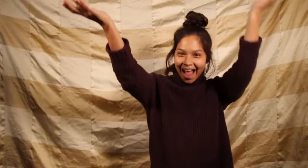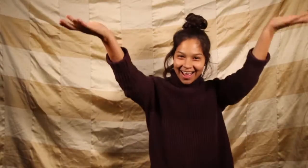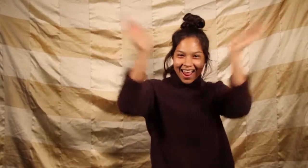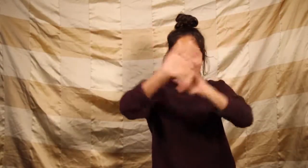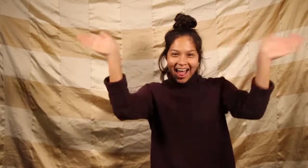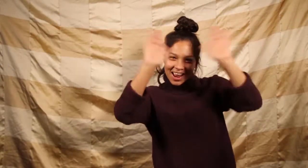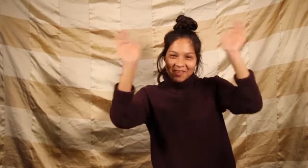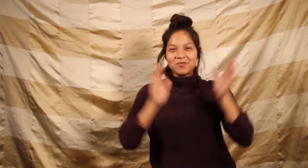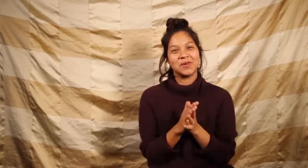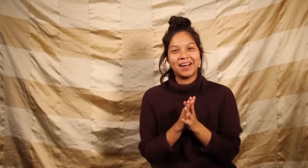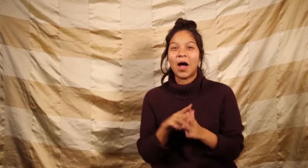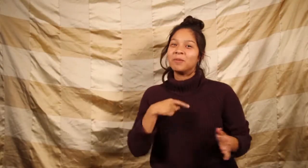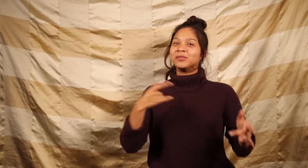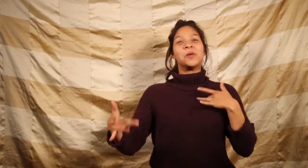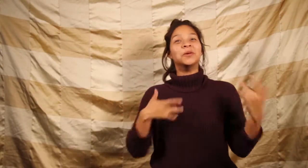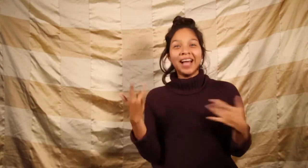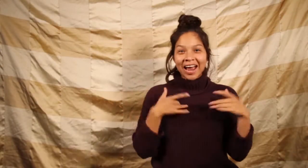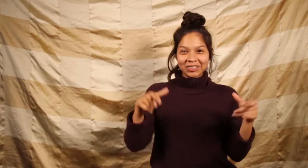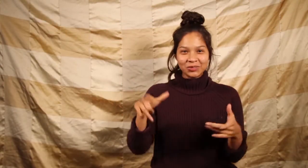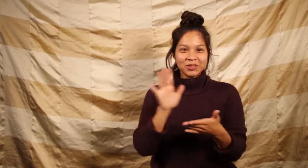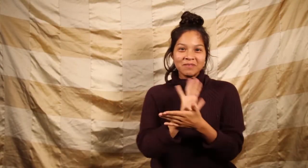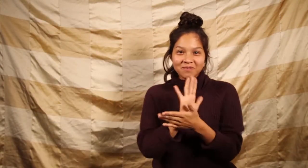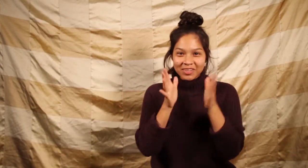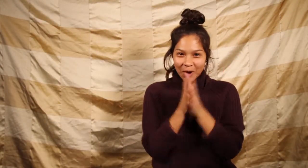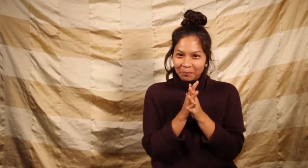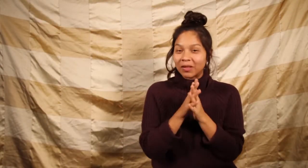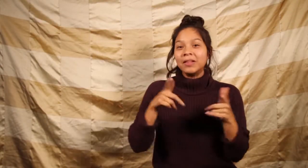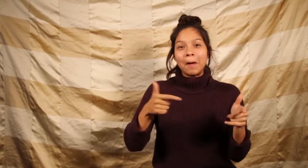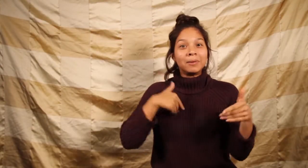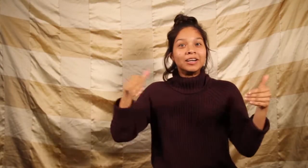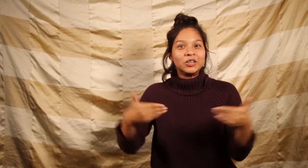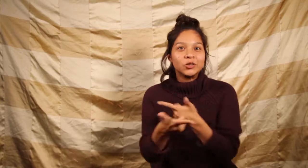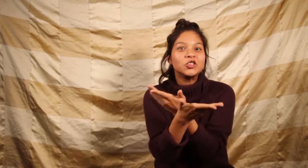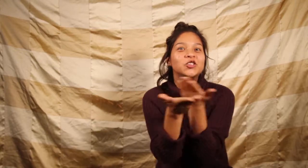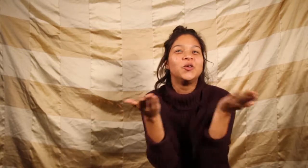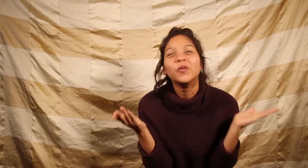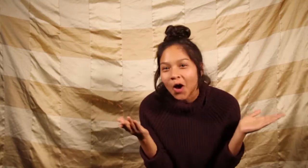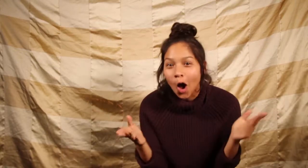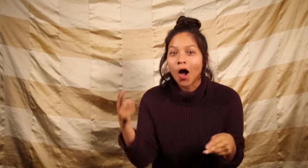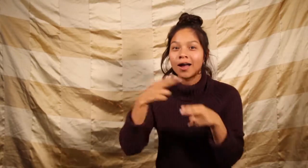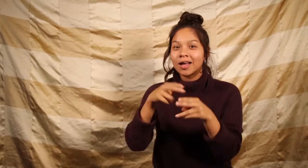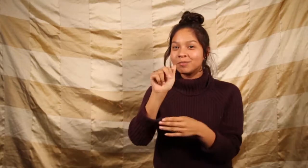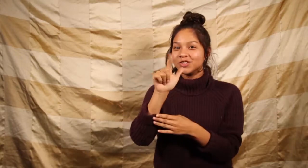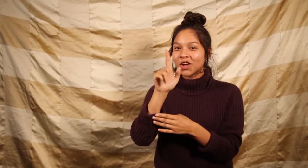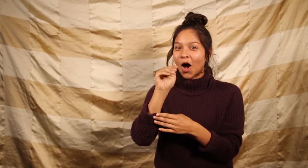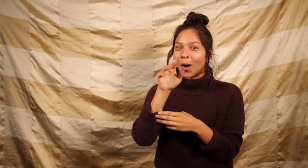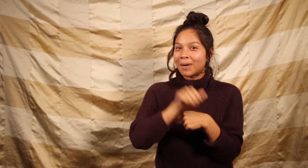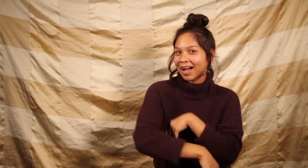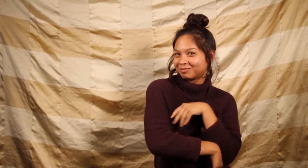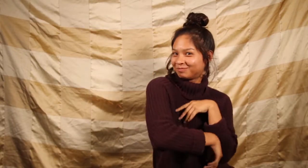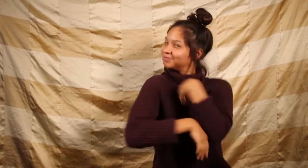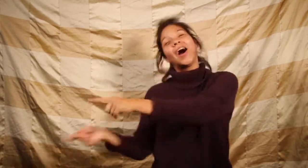Hello everyone! I am so excited to do this video let me introduce to you all her name is Alma!